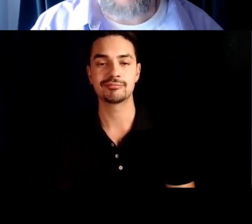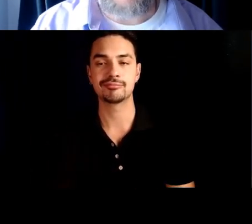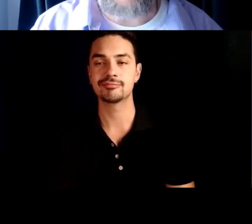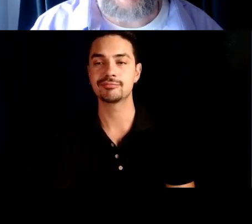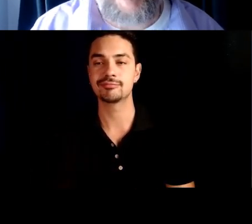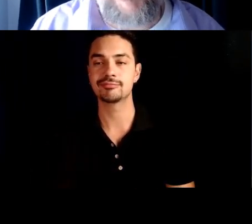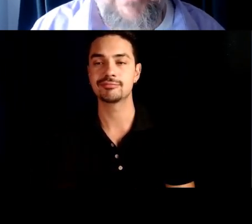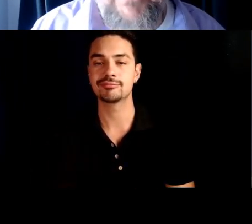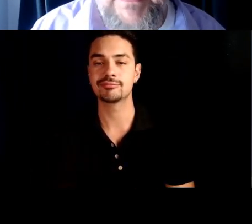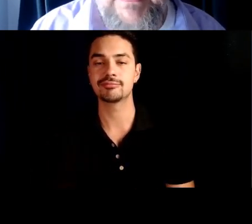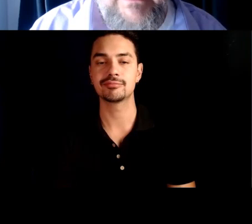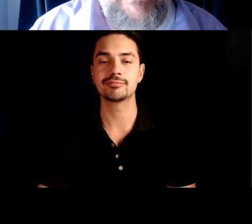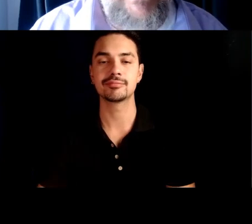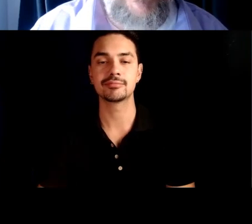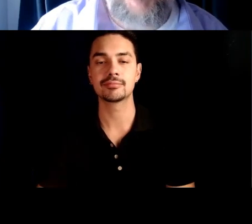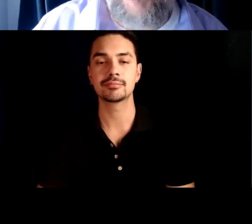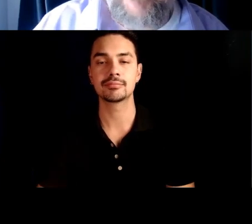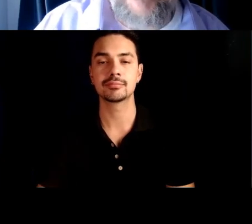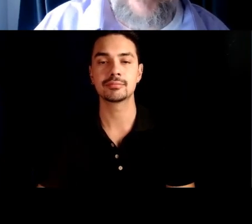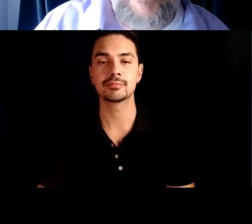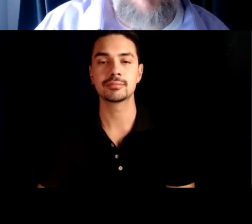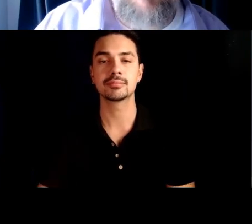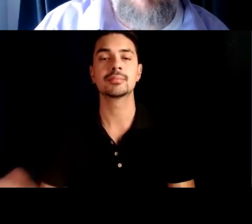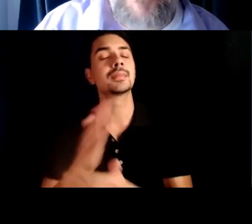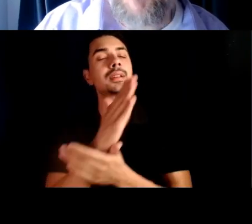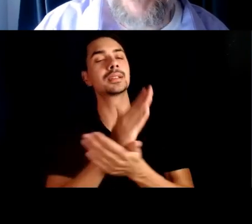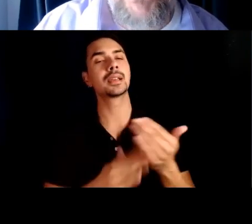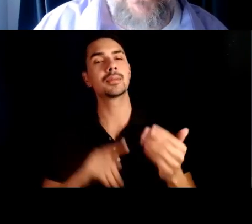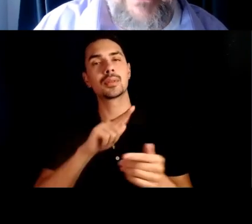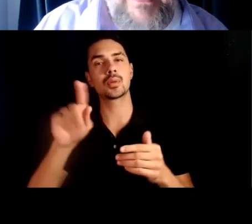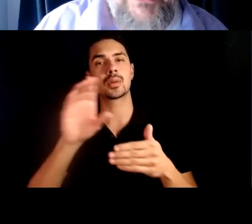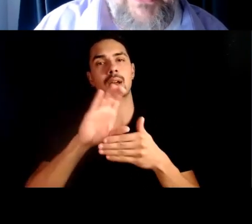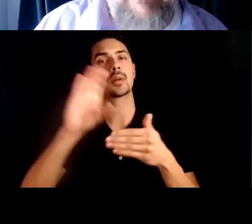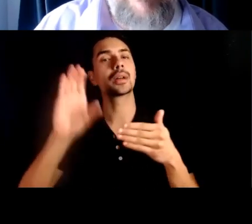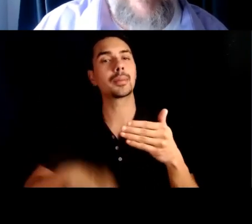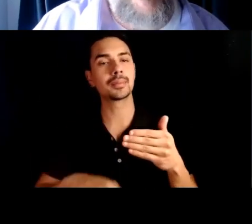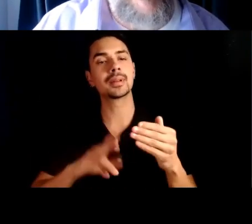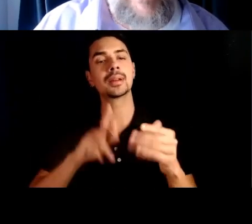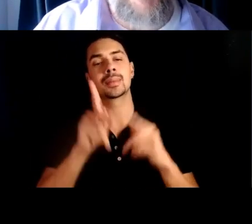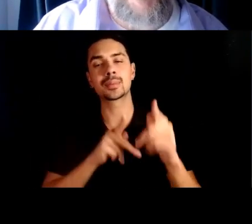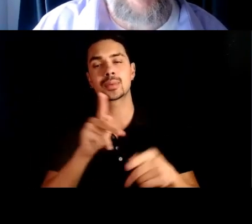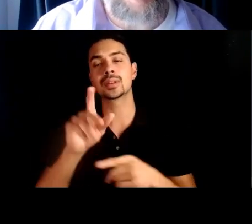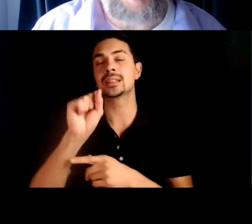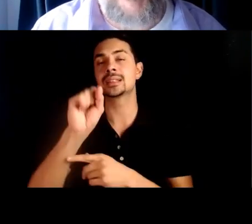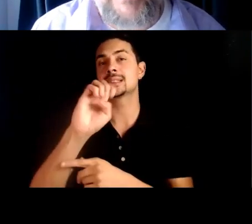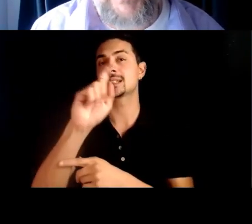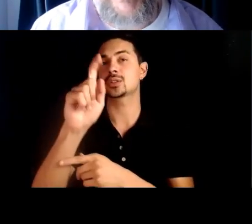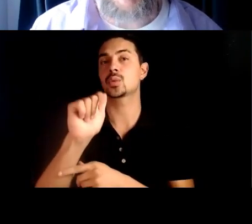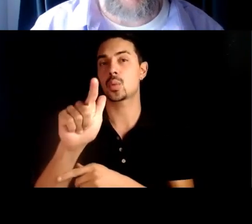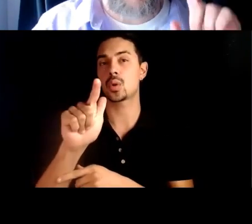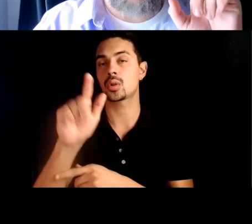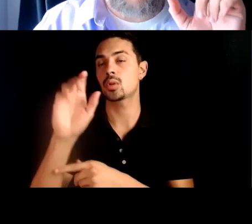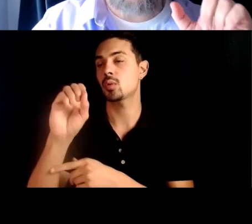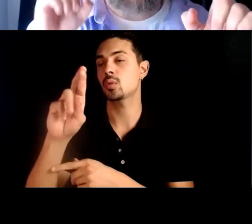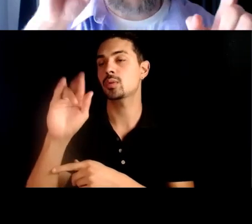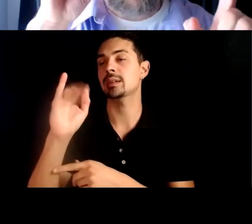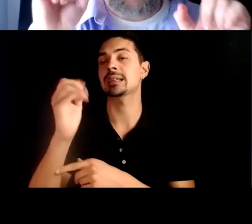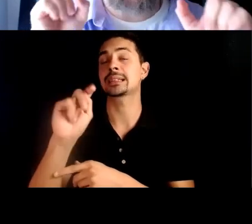Some of those expected outcomes included people's sexual orientation after transition. Again, so we're talking about people that are going